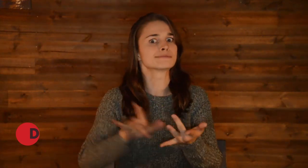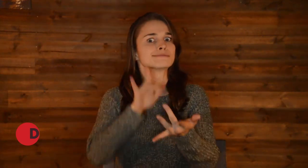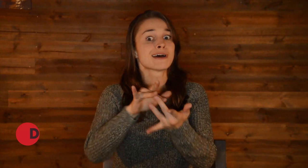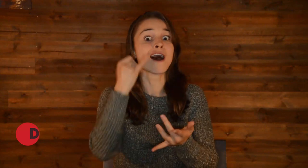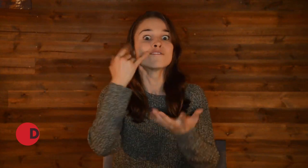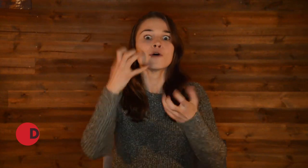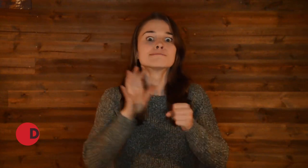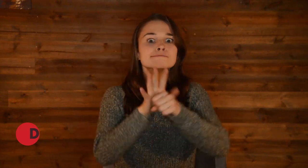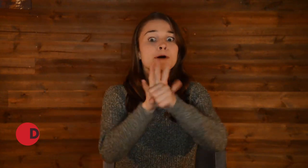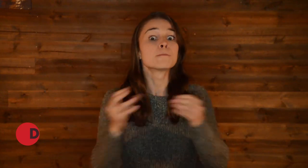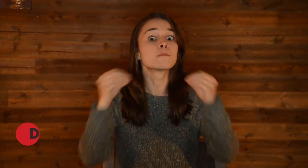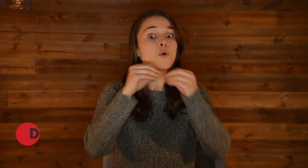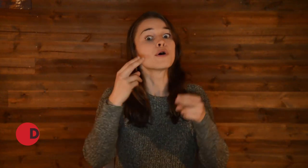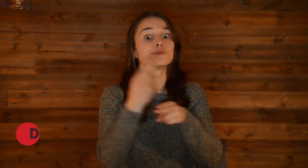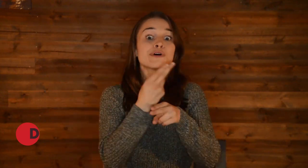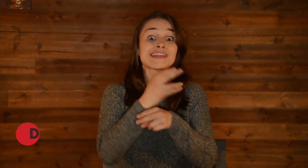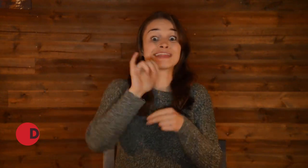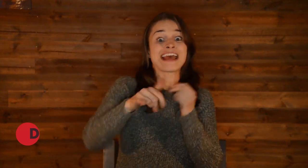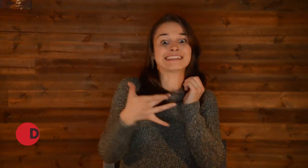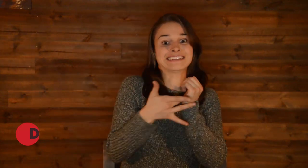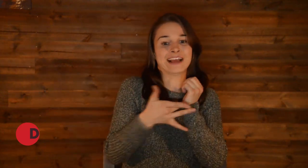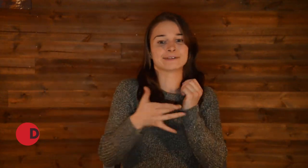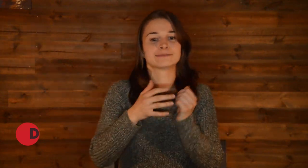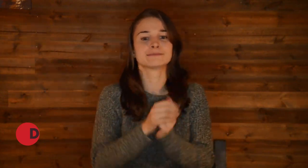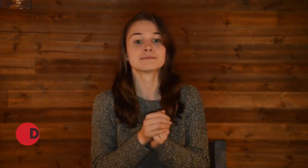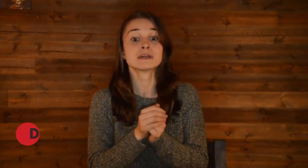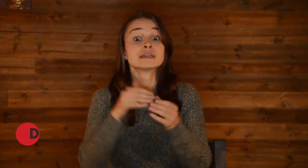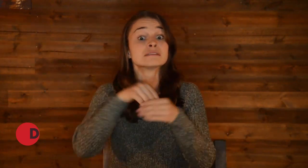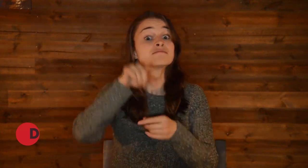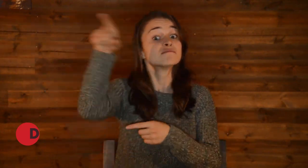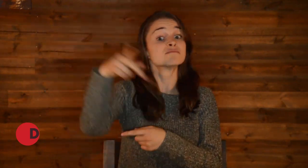you should contact if you want to advocate greater use of this technology.